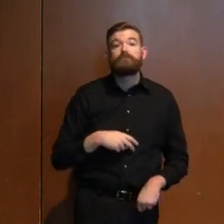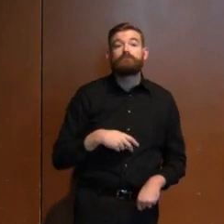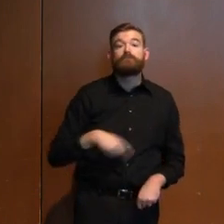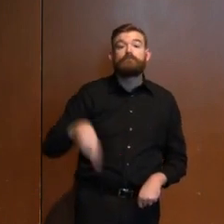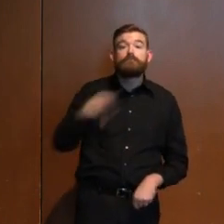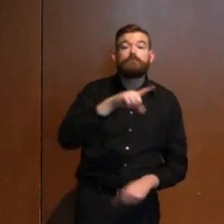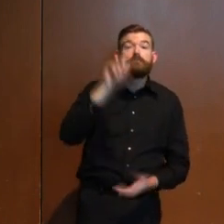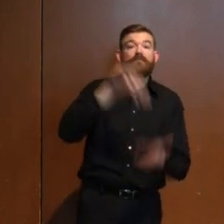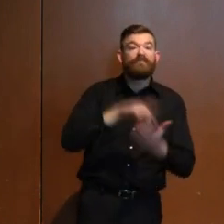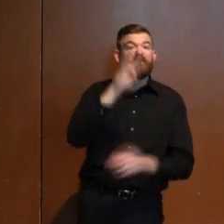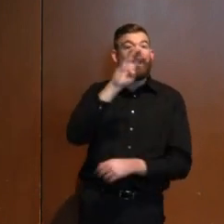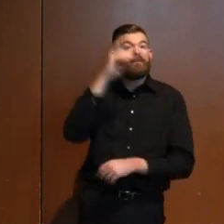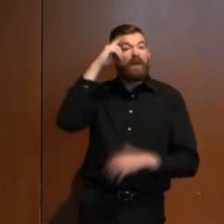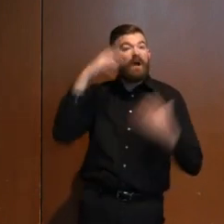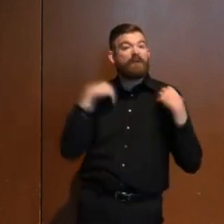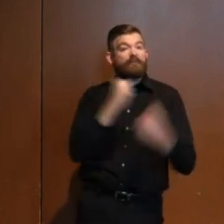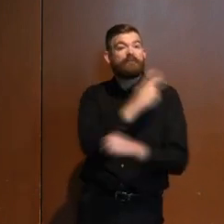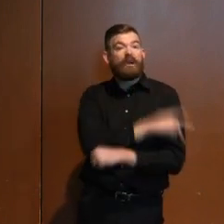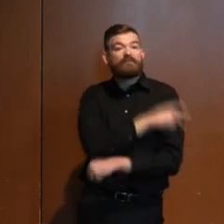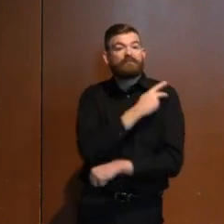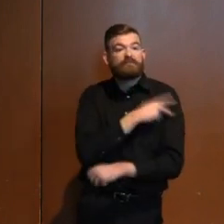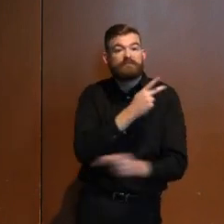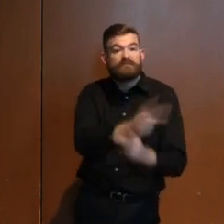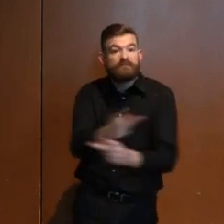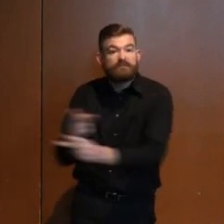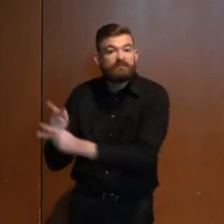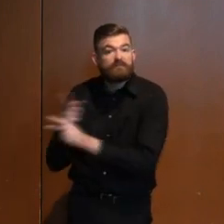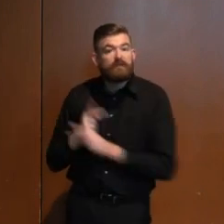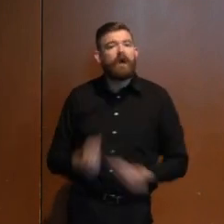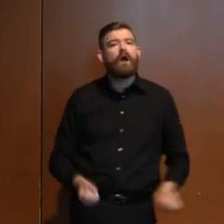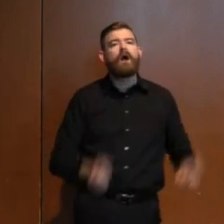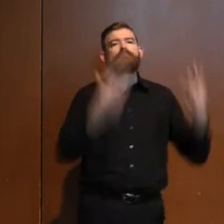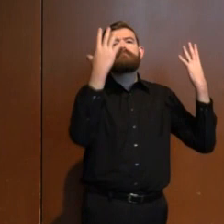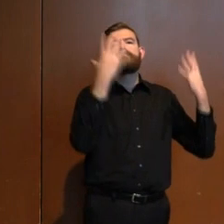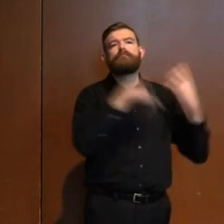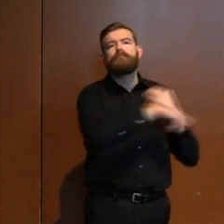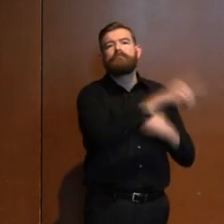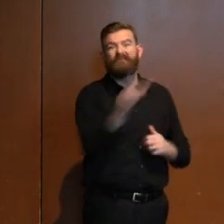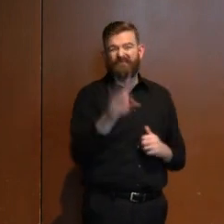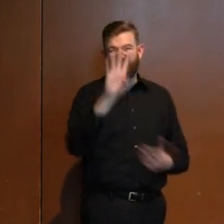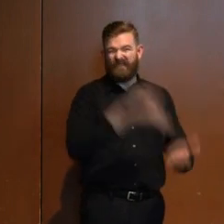WE HAVE 4,800 STAFF MEMBERS, HOSPITAL STAFF MEMBERS TAKING